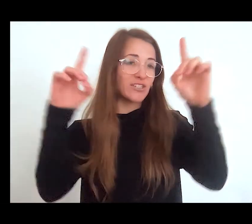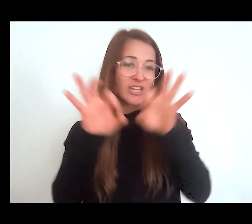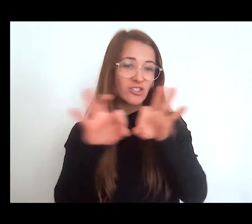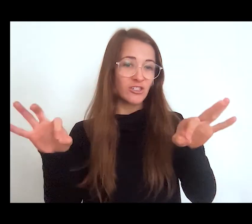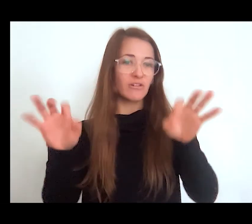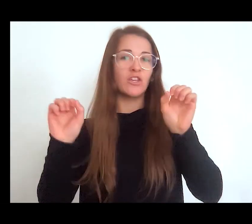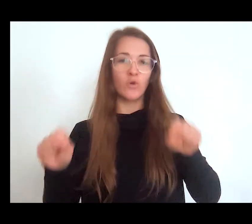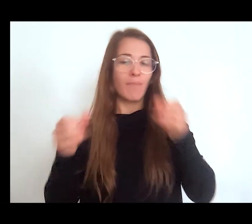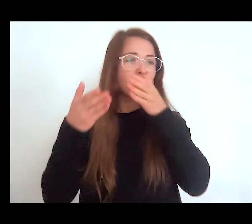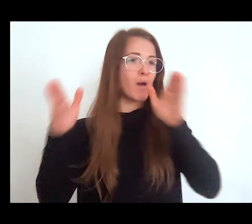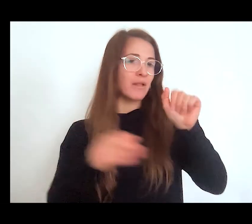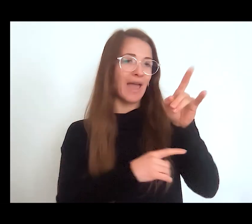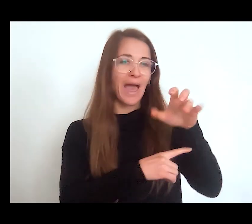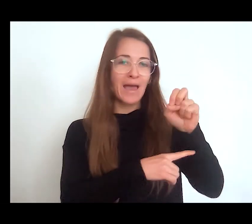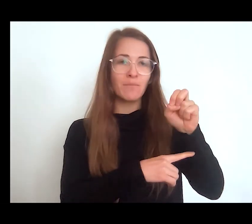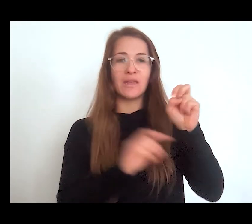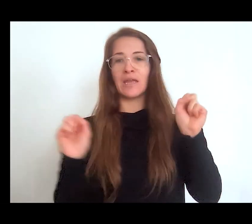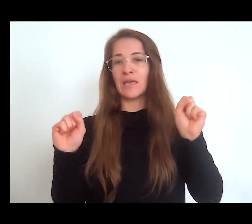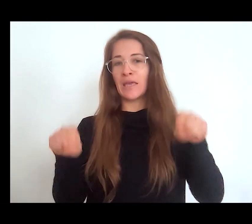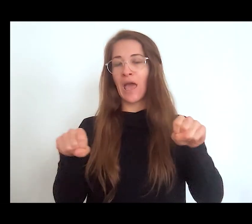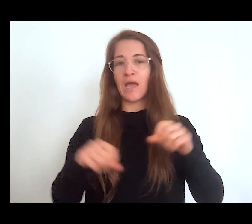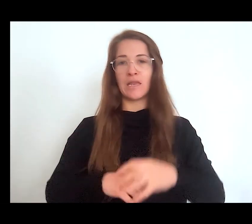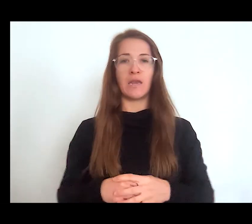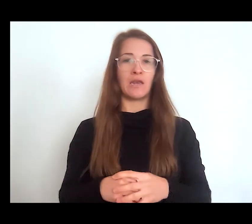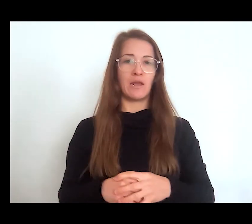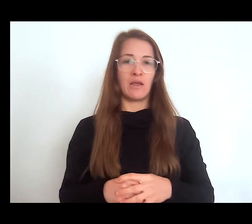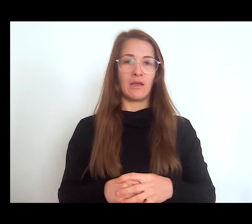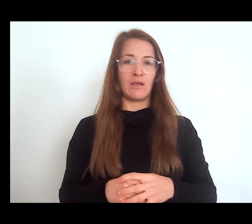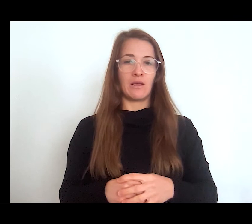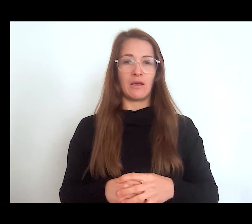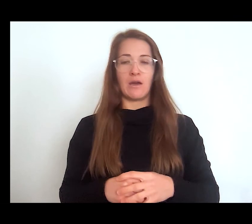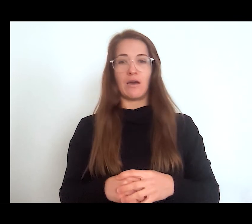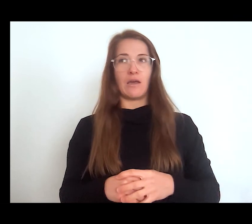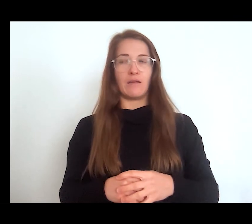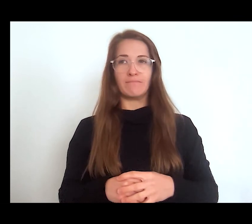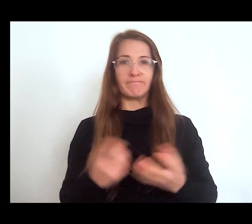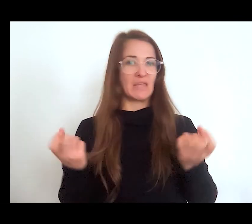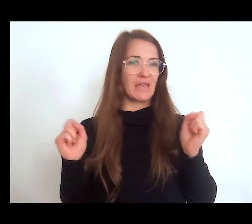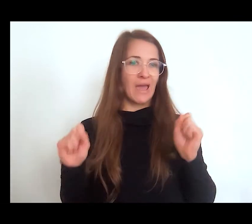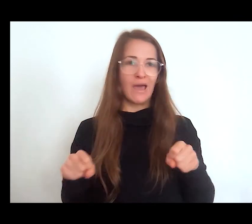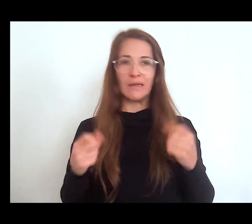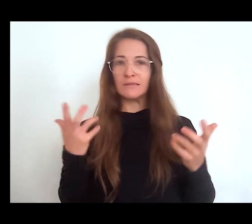IT DOESN'T HAVE TO BE AN EDUCATION DEGREE, IT COULD BE PUBLIC ADMINISTRATION, IT COULD